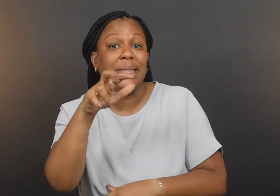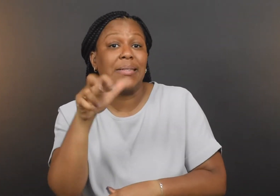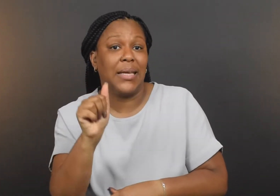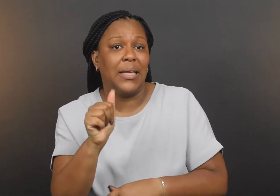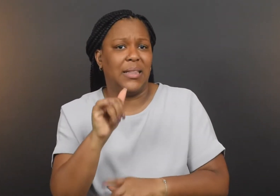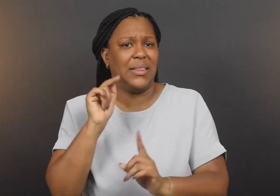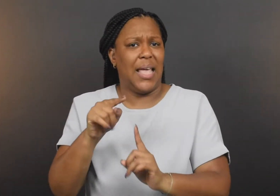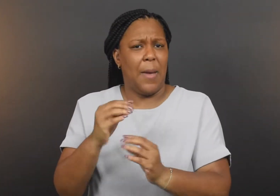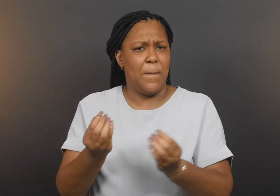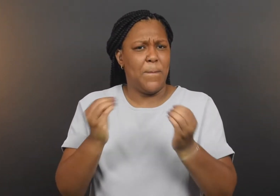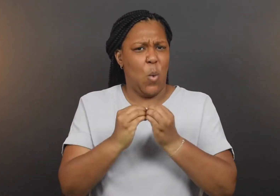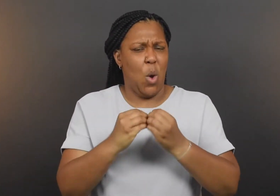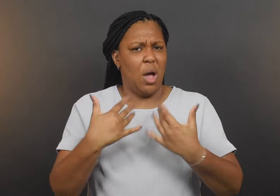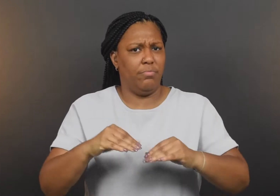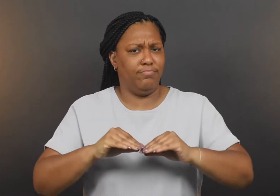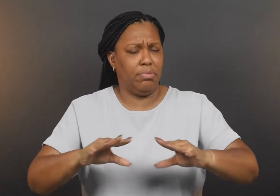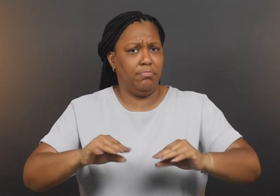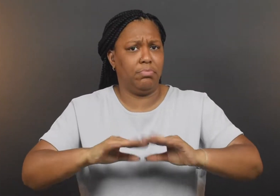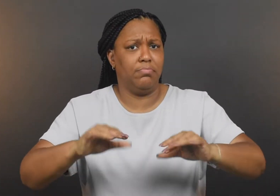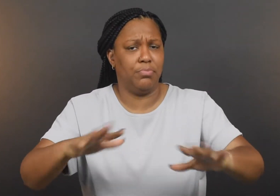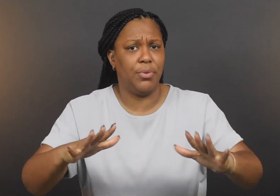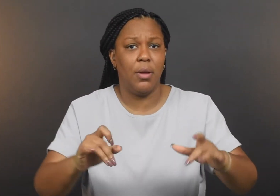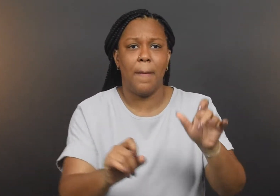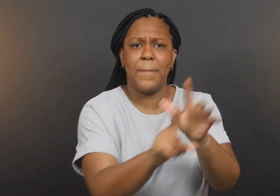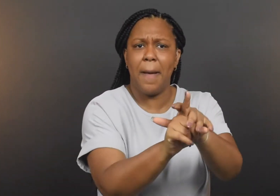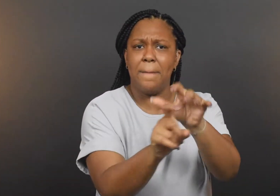“more and more outbreaks were popping up in businesses,” she says.